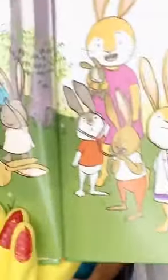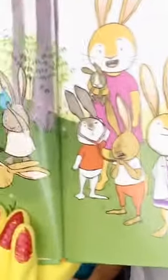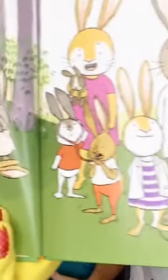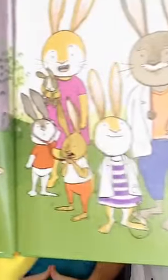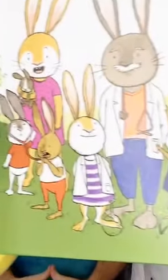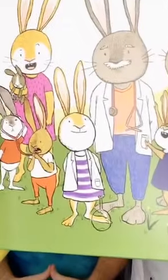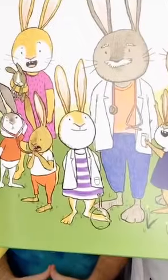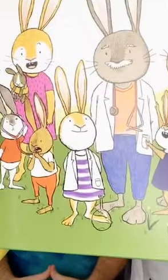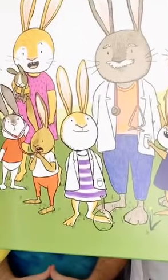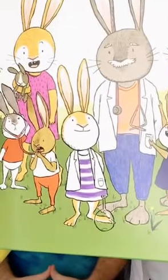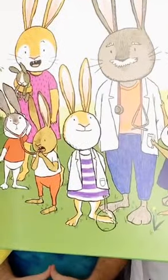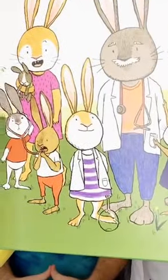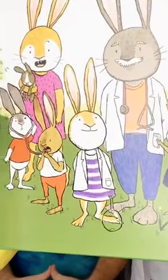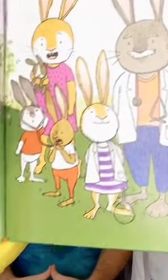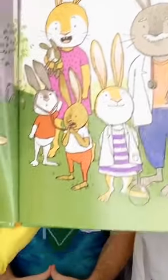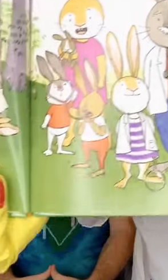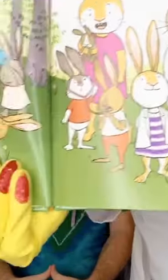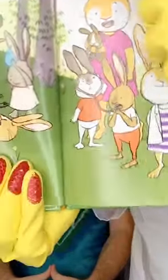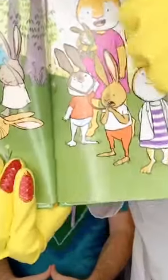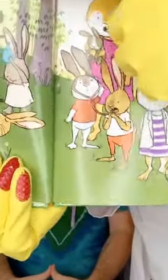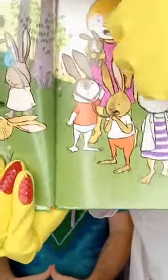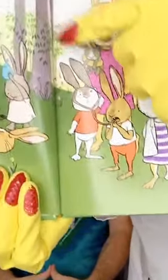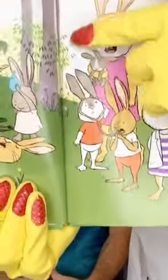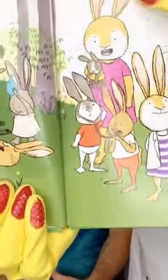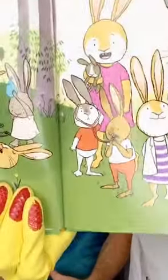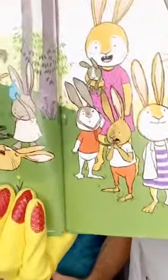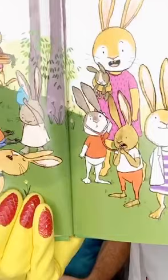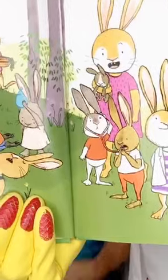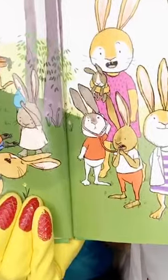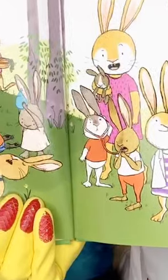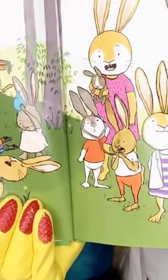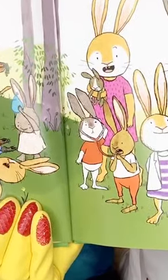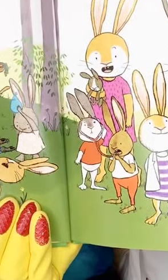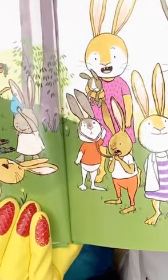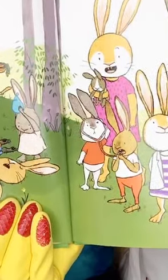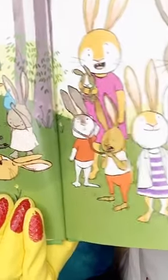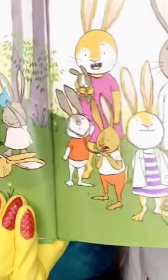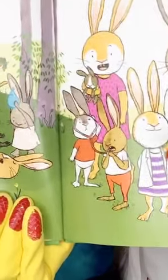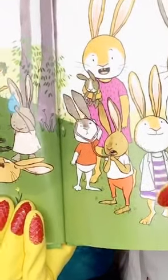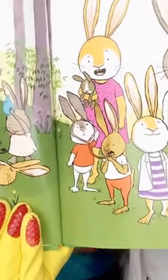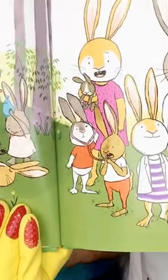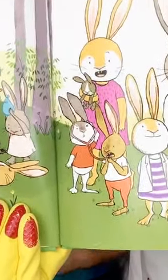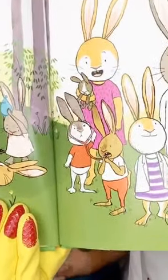There is the family. That is Grandpa. Oh, I can't point. There's grandpa, there's